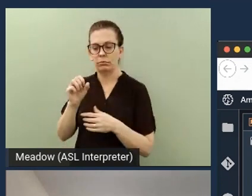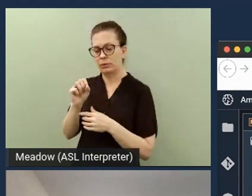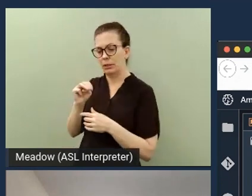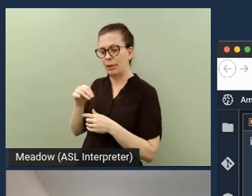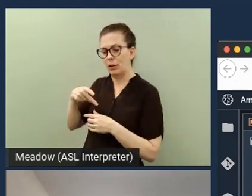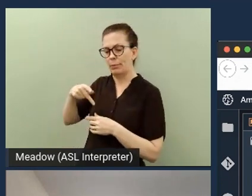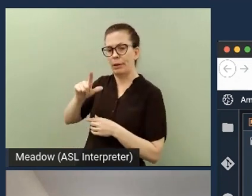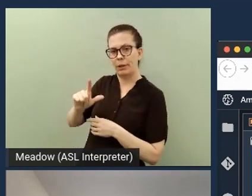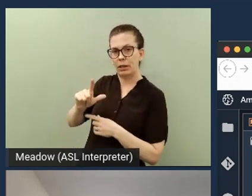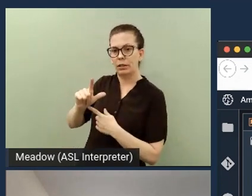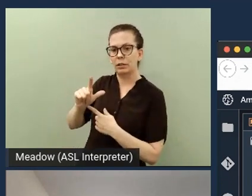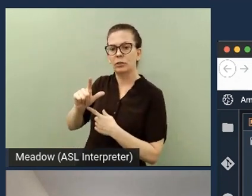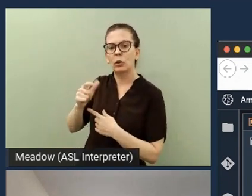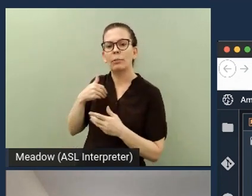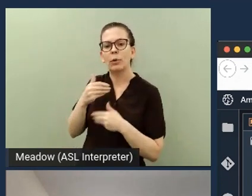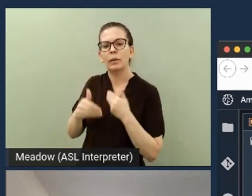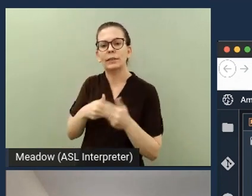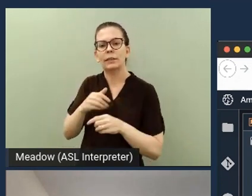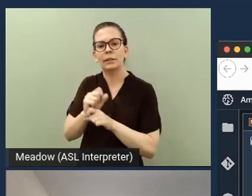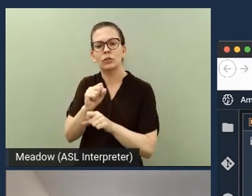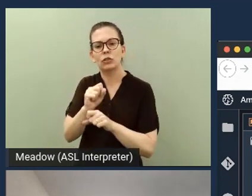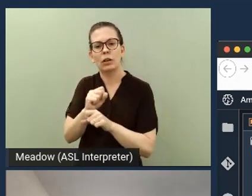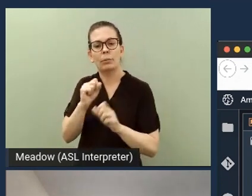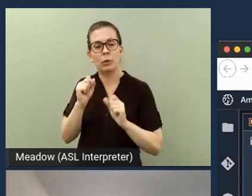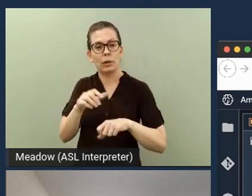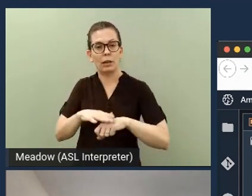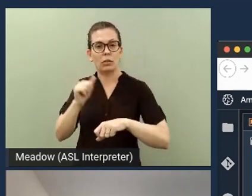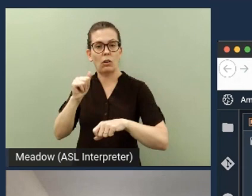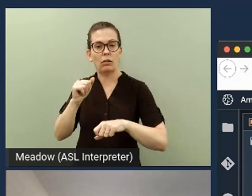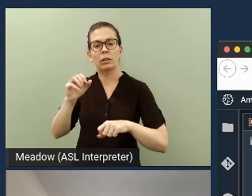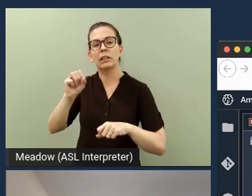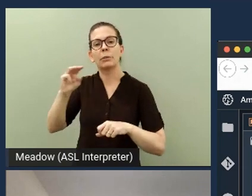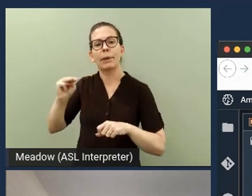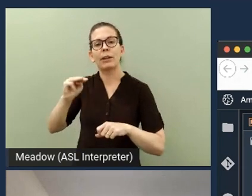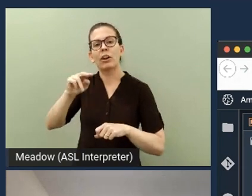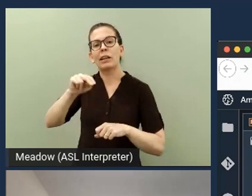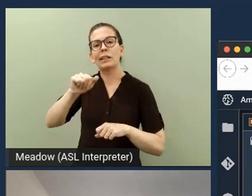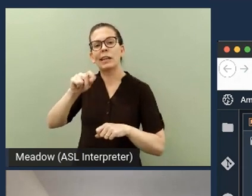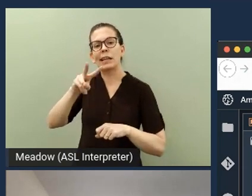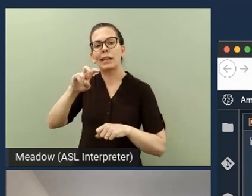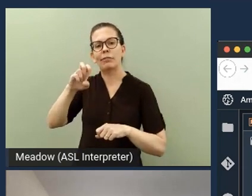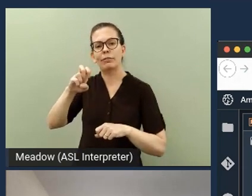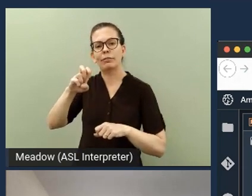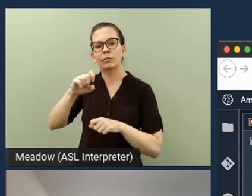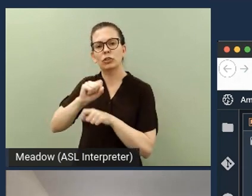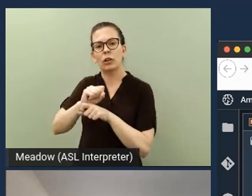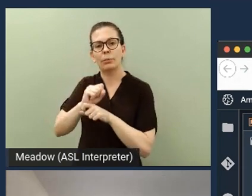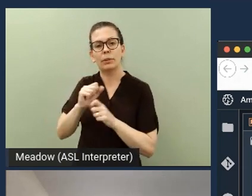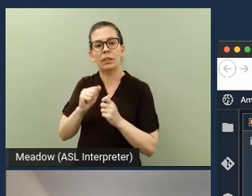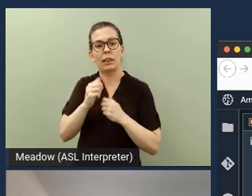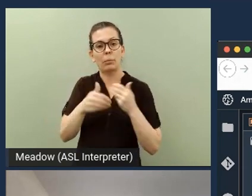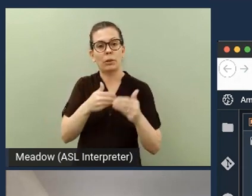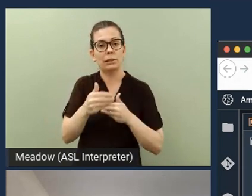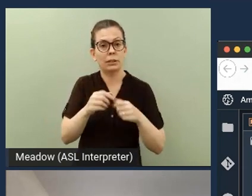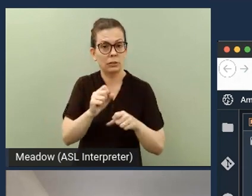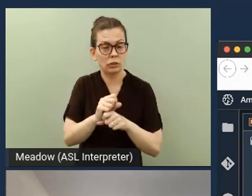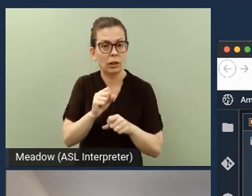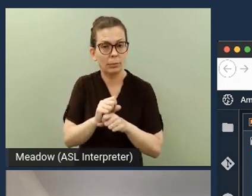you have processing jobs that you can call, SageMaker-native processing jobs. Within a processing job, you can use the Boto3 API